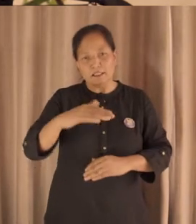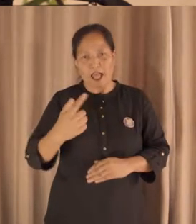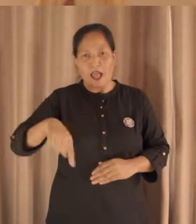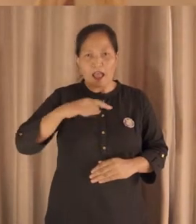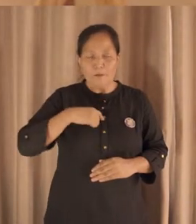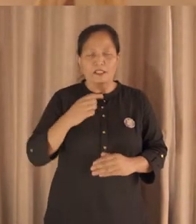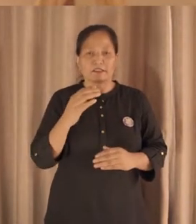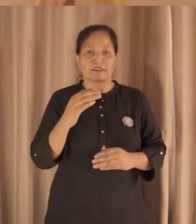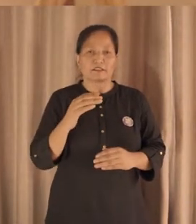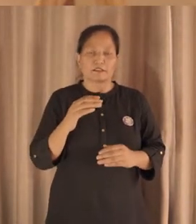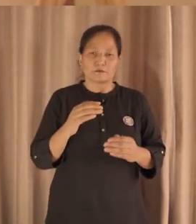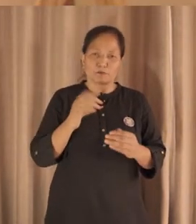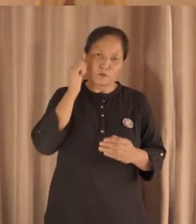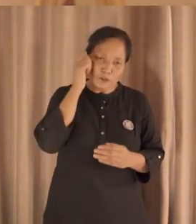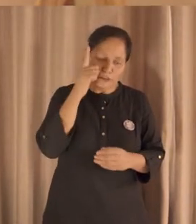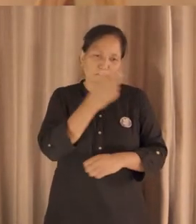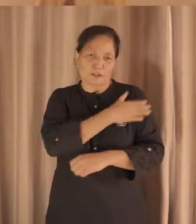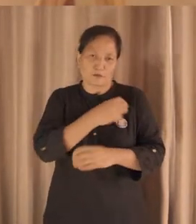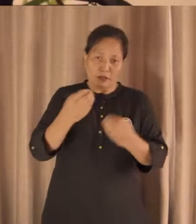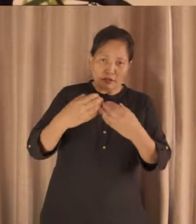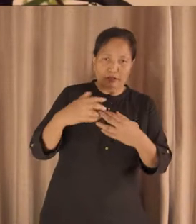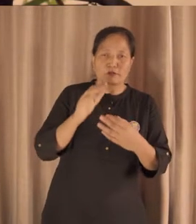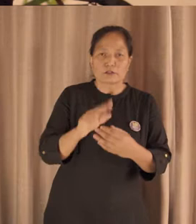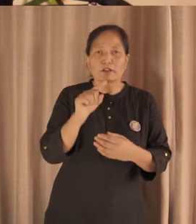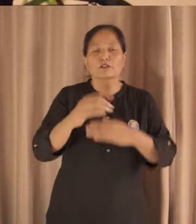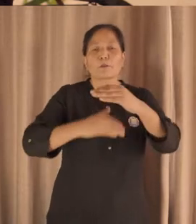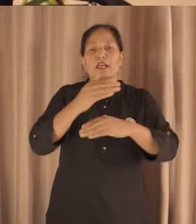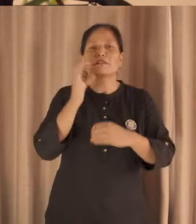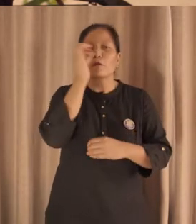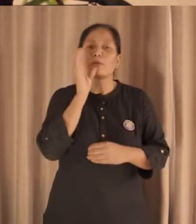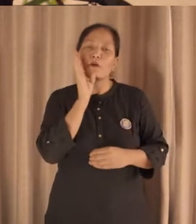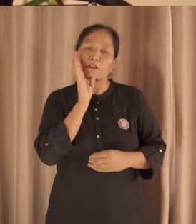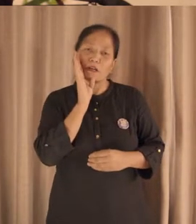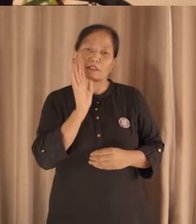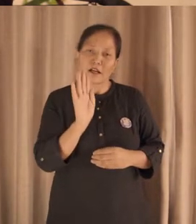microphone but do not teach us how to make one. There is such a big problem if we look